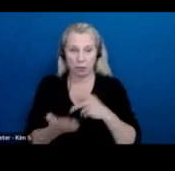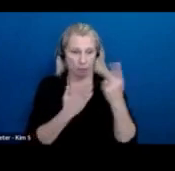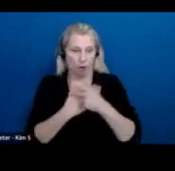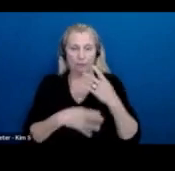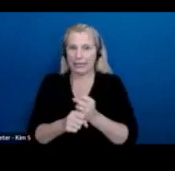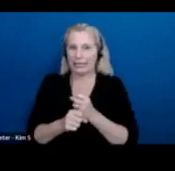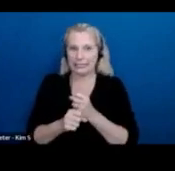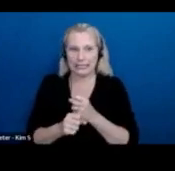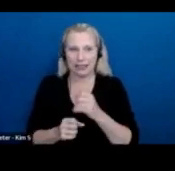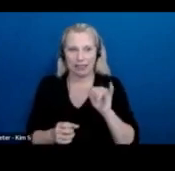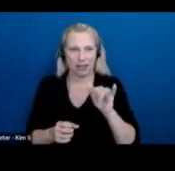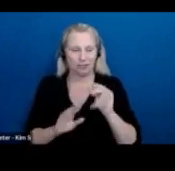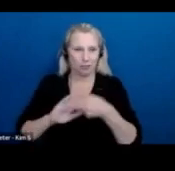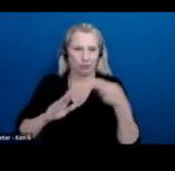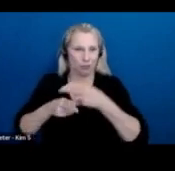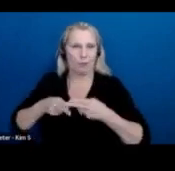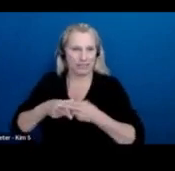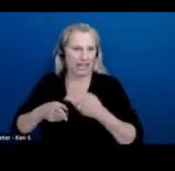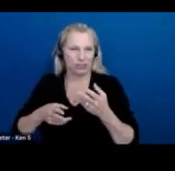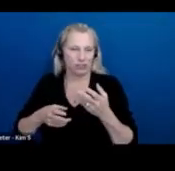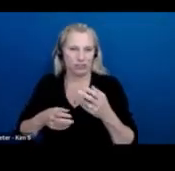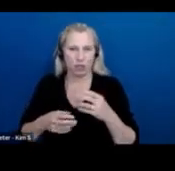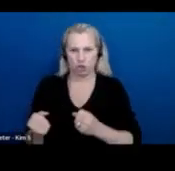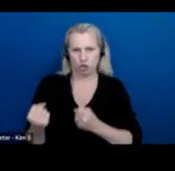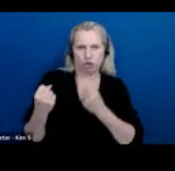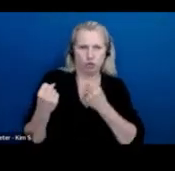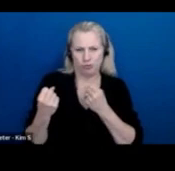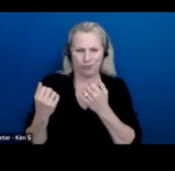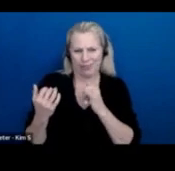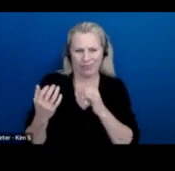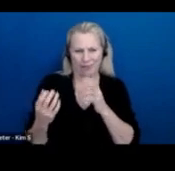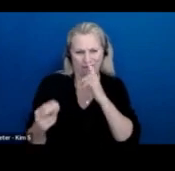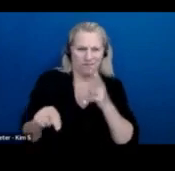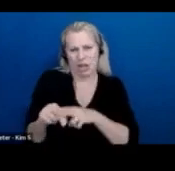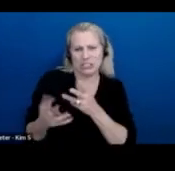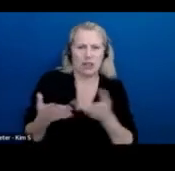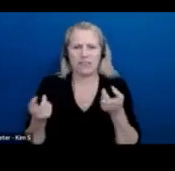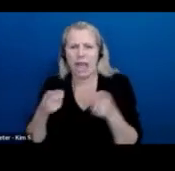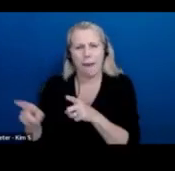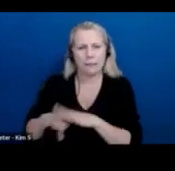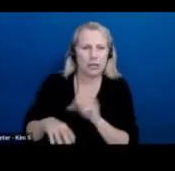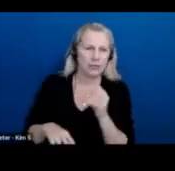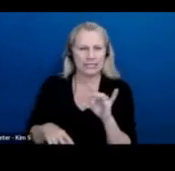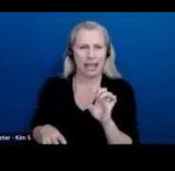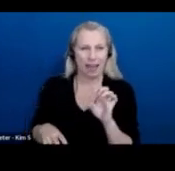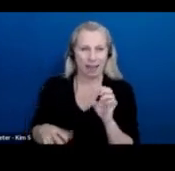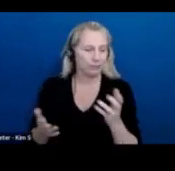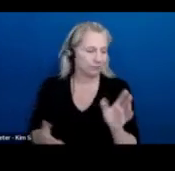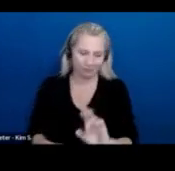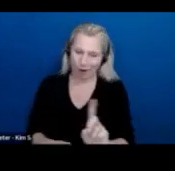the reputation of being this strength based thing, right, this this fun stuff that happens on the side? No, no, that's not